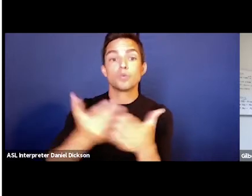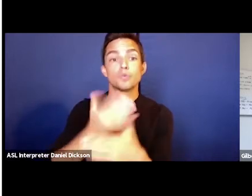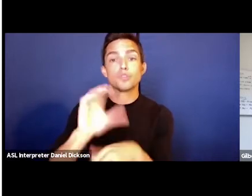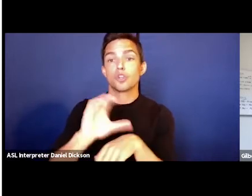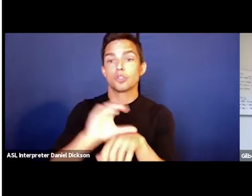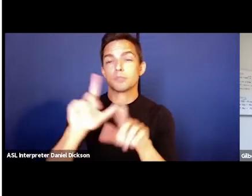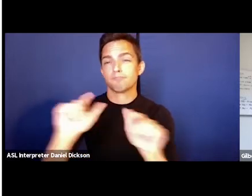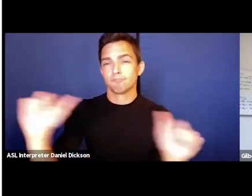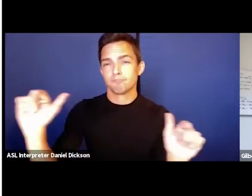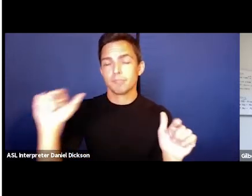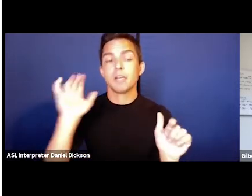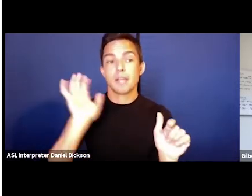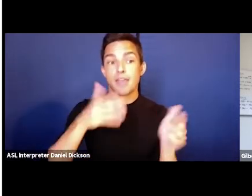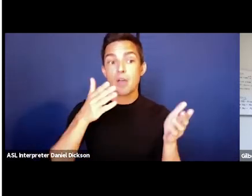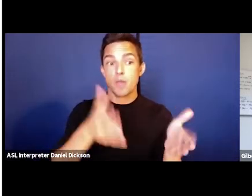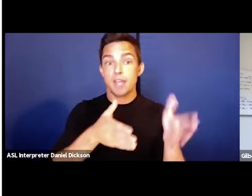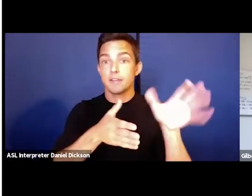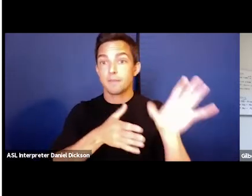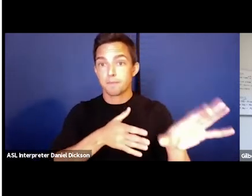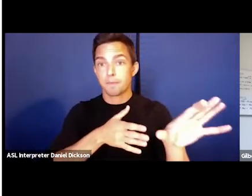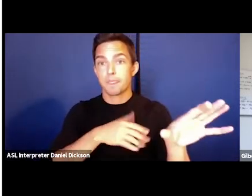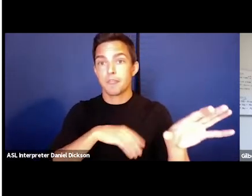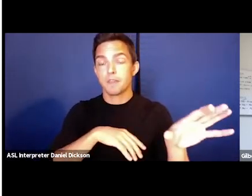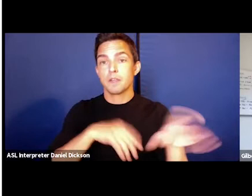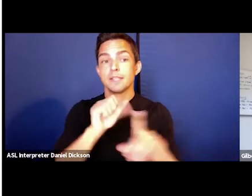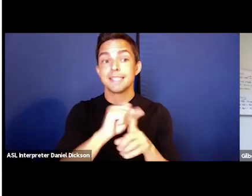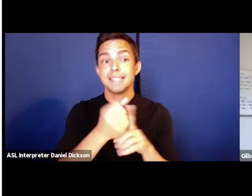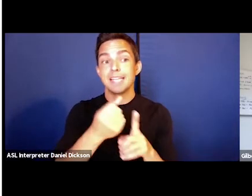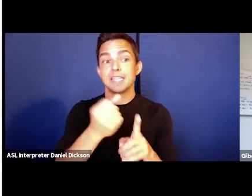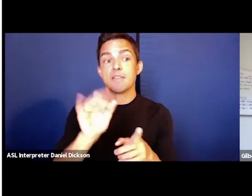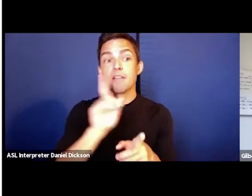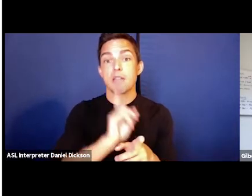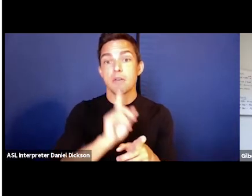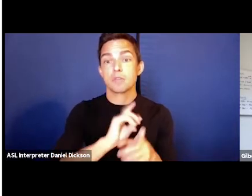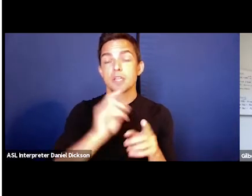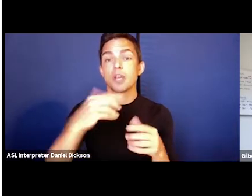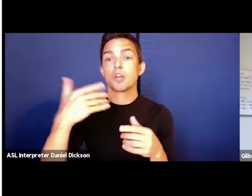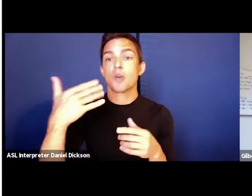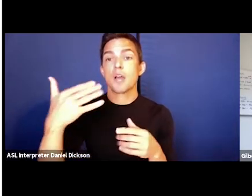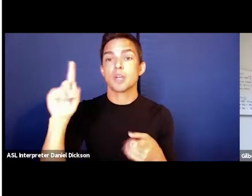and in this way the state of being lonely gradually recedes as a temporary state.